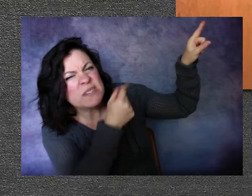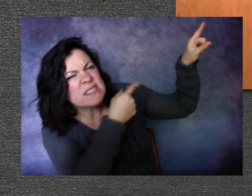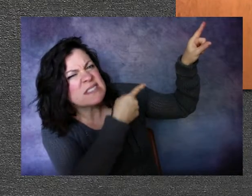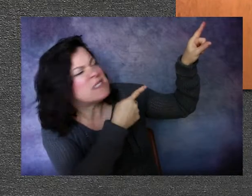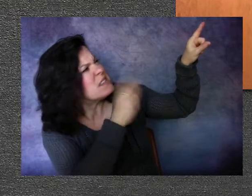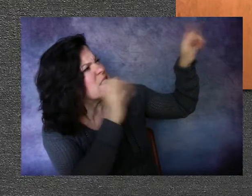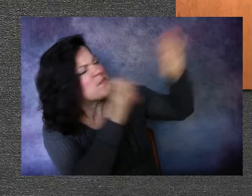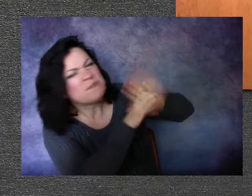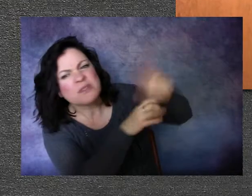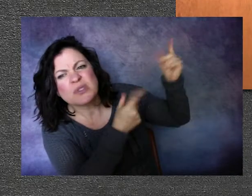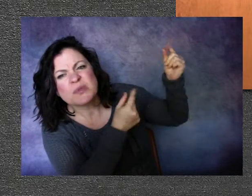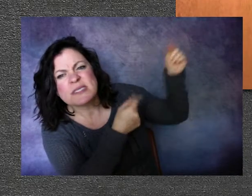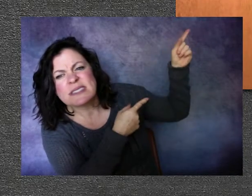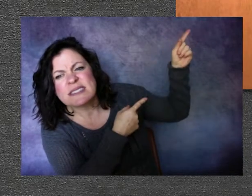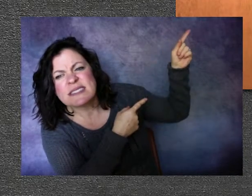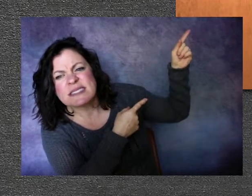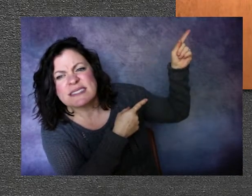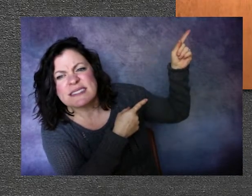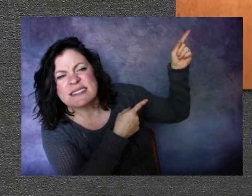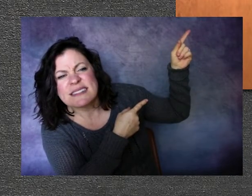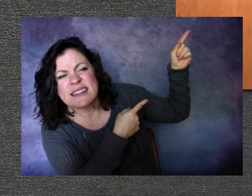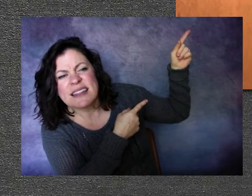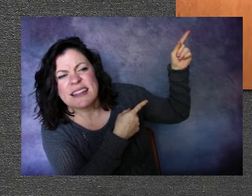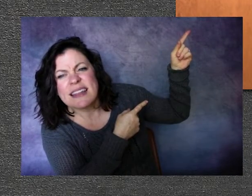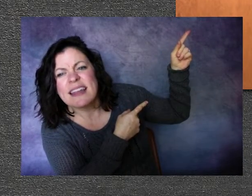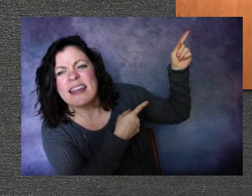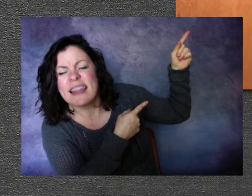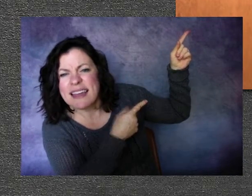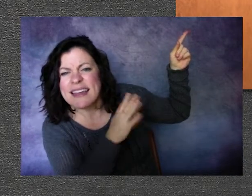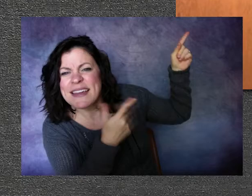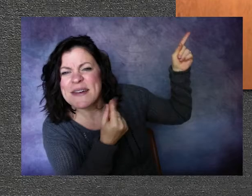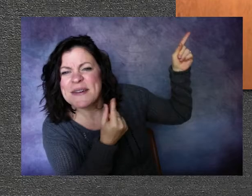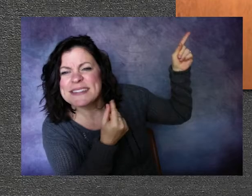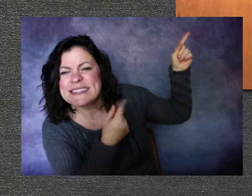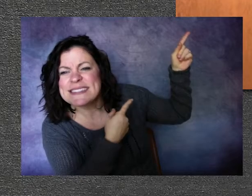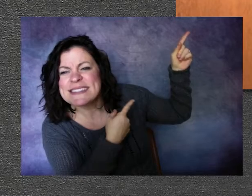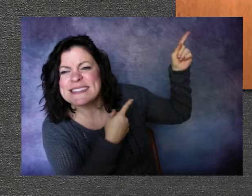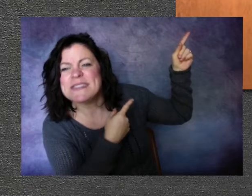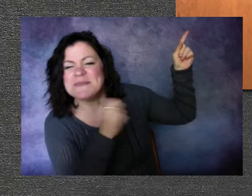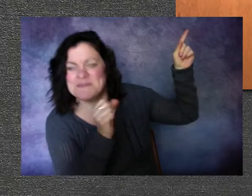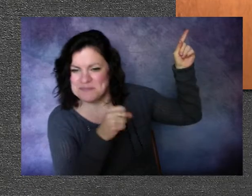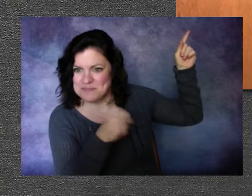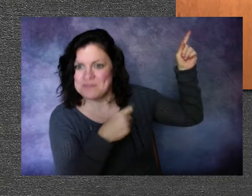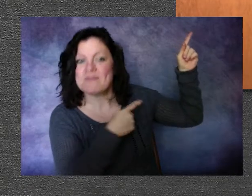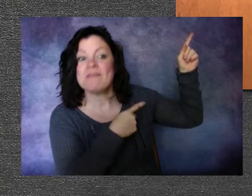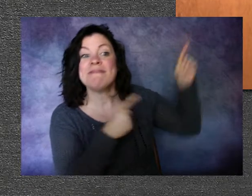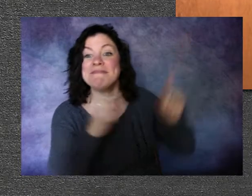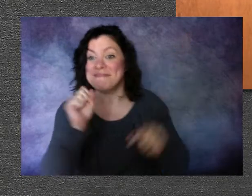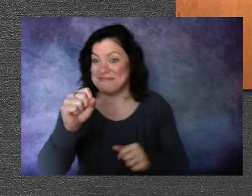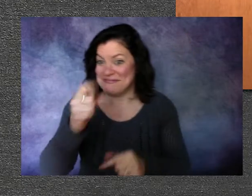Candy, do you know what this first picture is? You do? What is it, Candy. Oh, you're right.